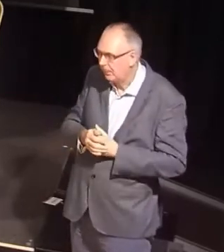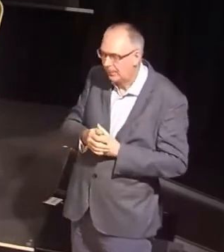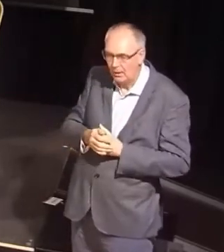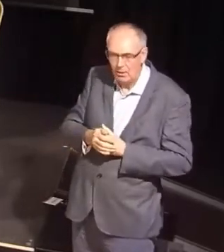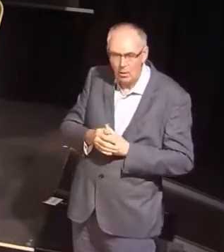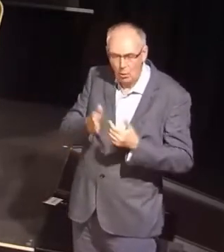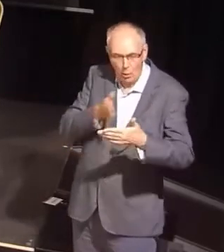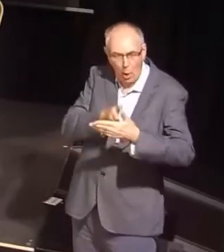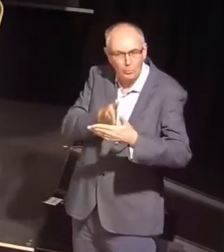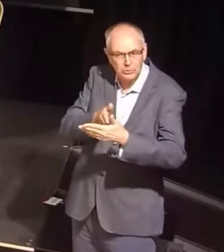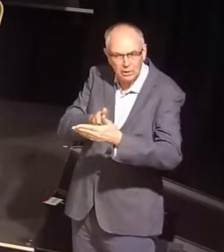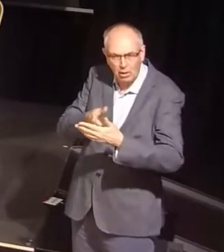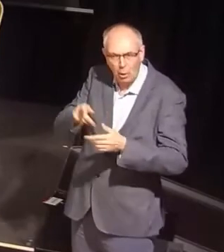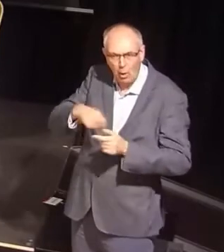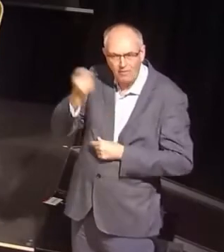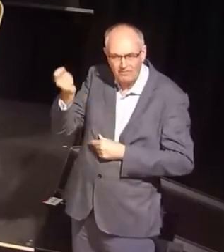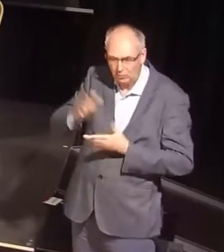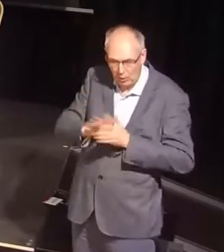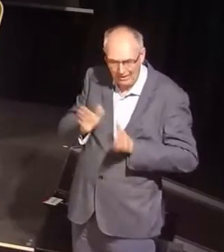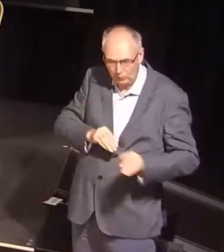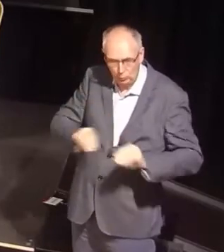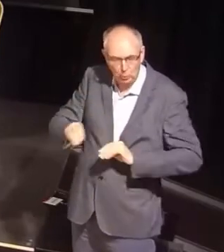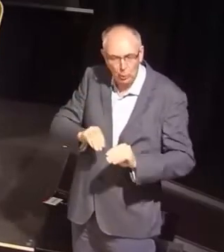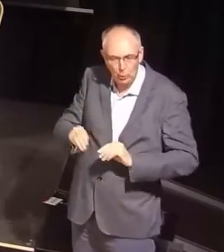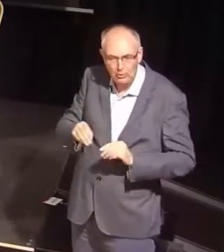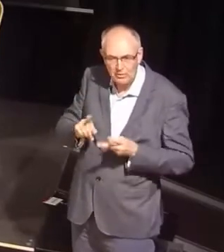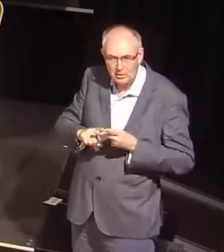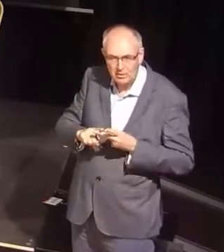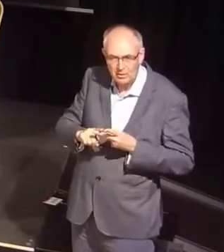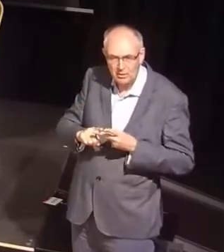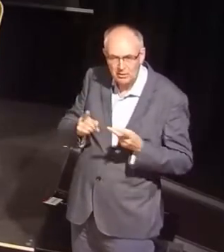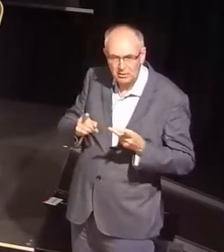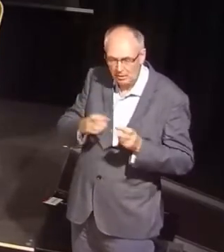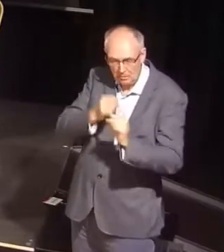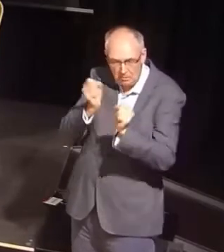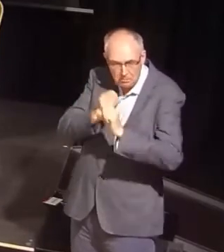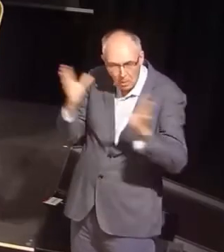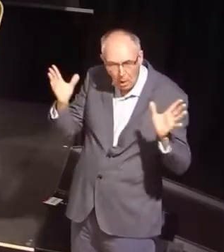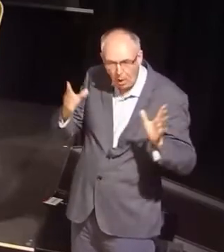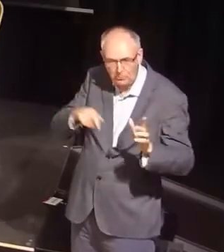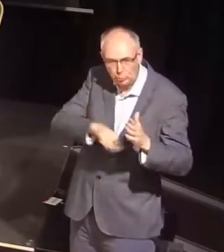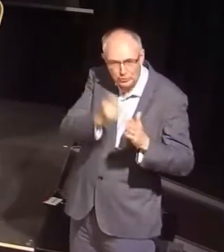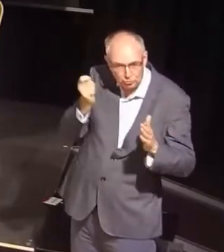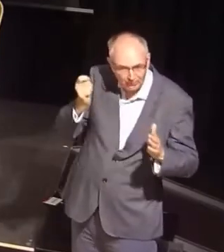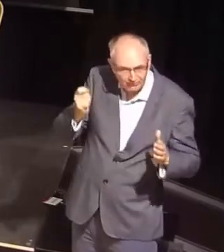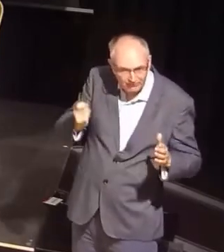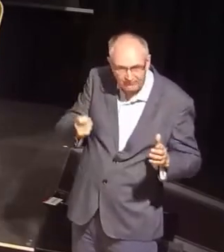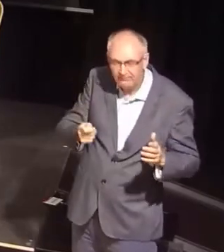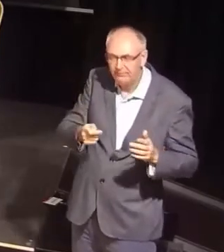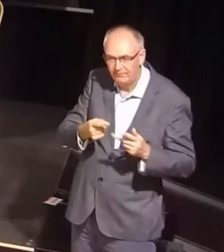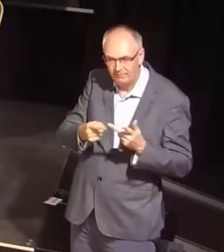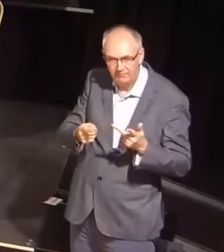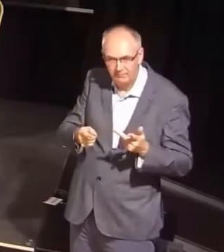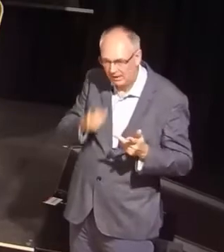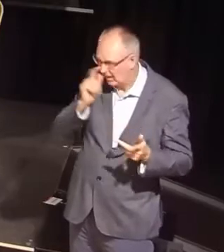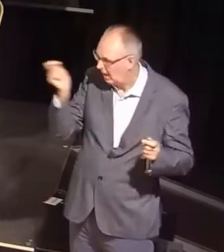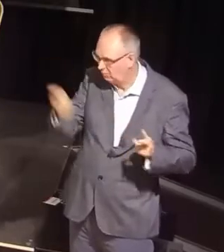which means you don't have to move. You can turn off bombs so there's no trick blocks or things you have to avoid hitting. You can hit anything.